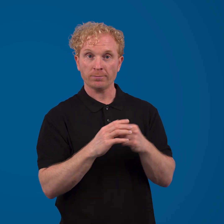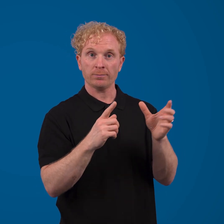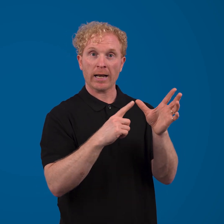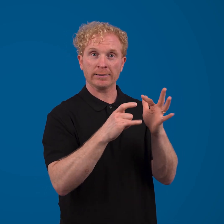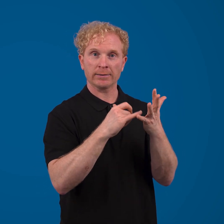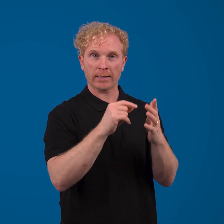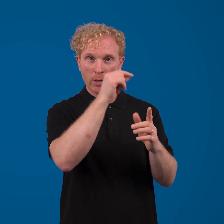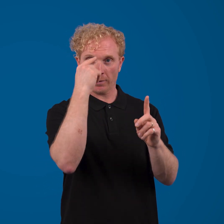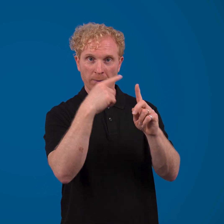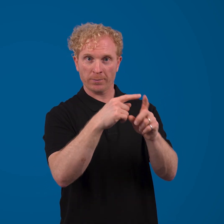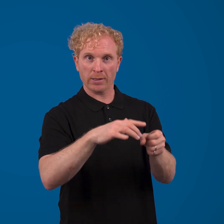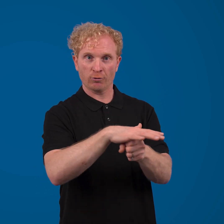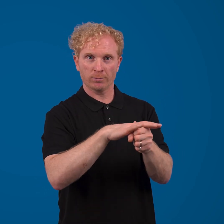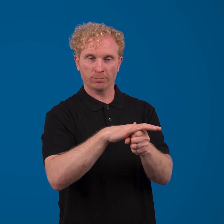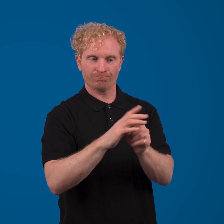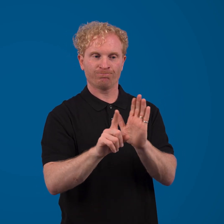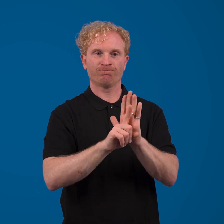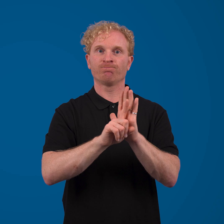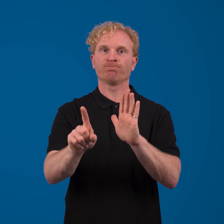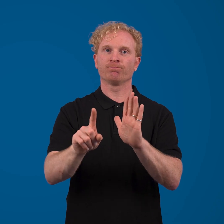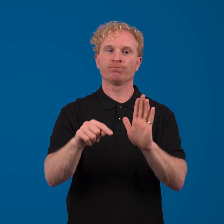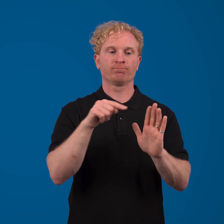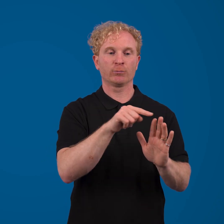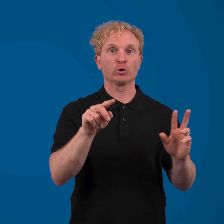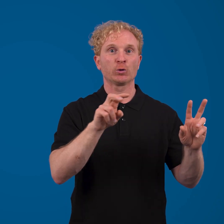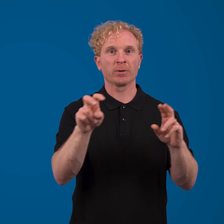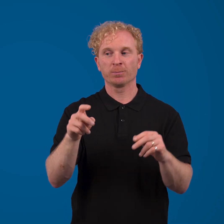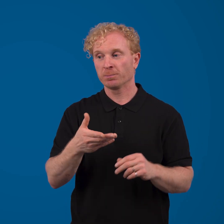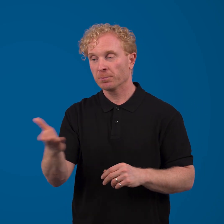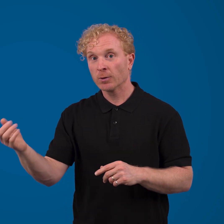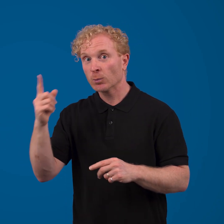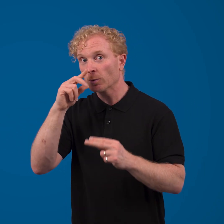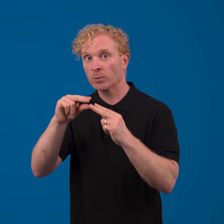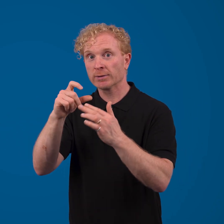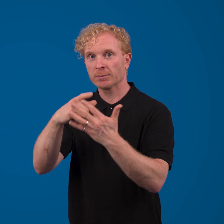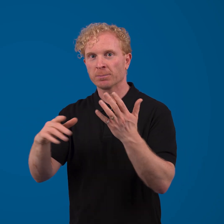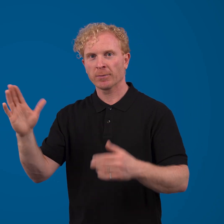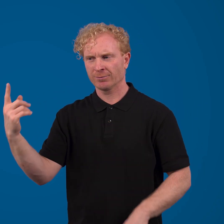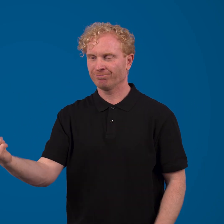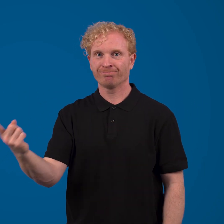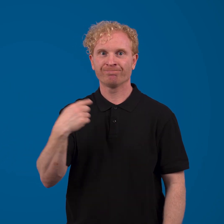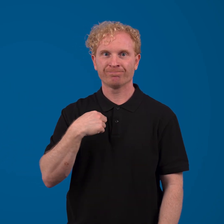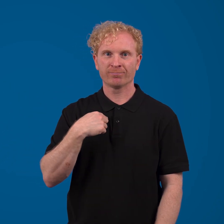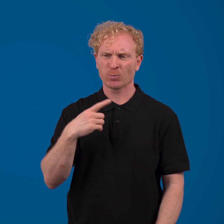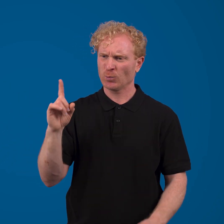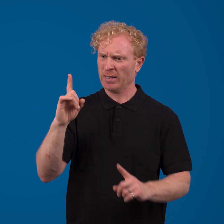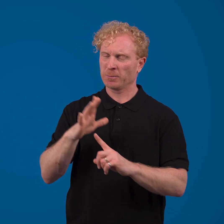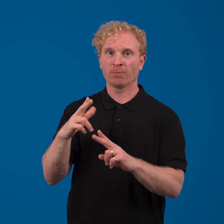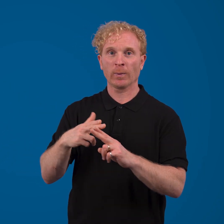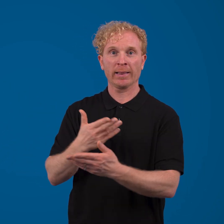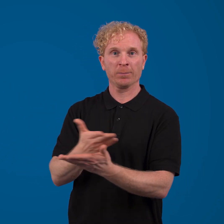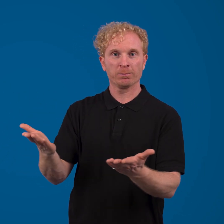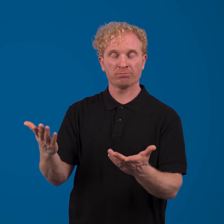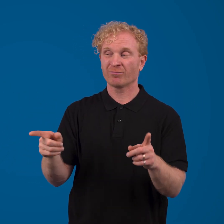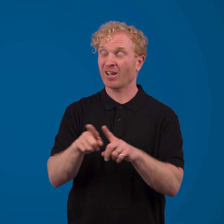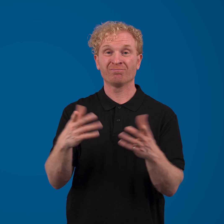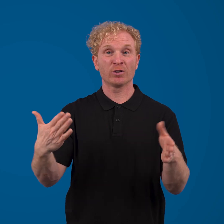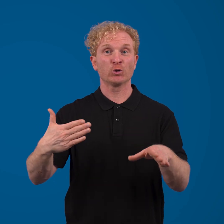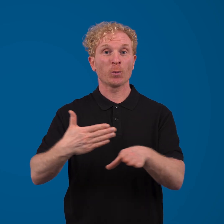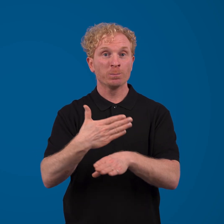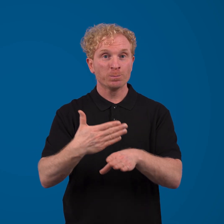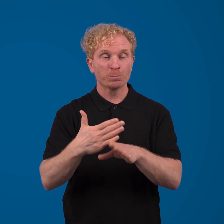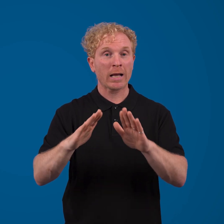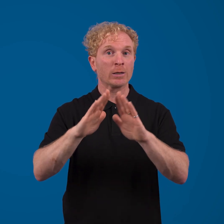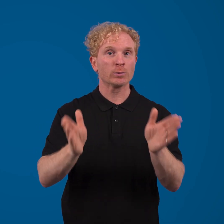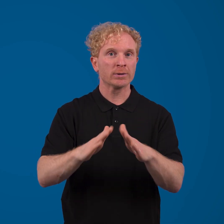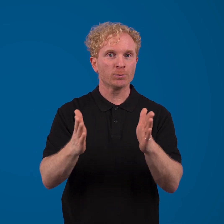ADS Outcome Areas represent the topics people with disability have said are important to them, like jobs and housing.